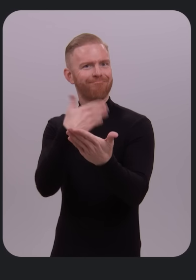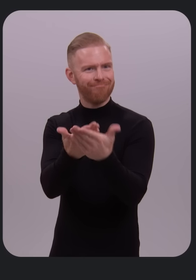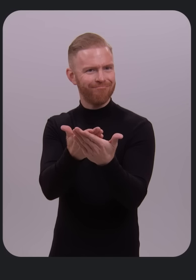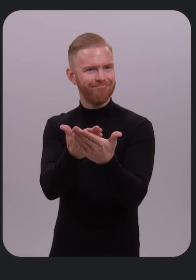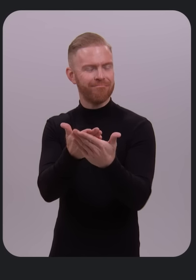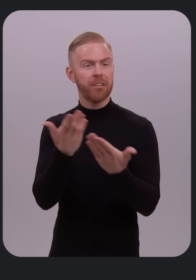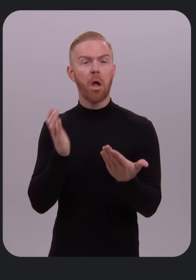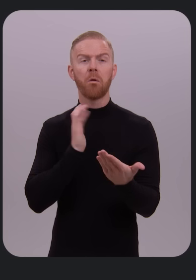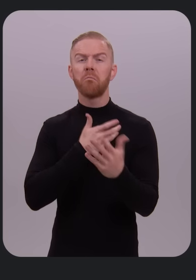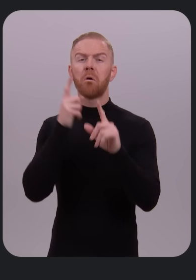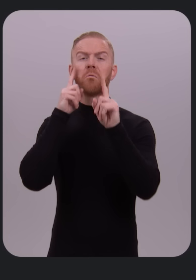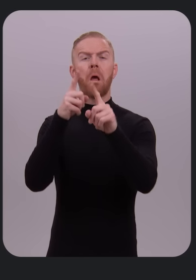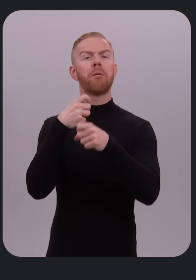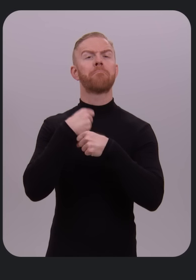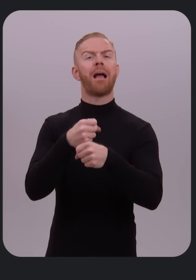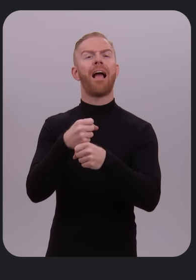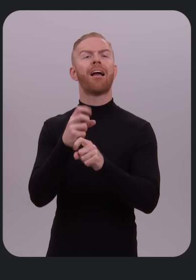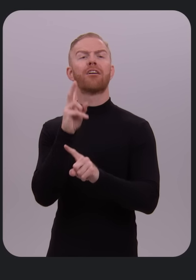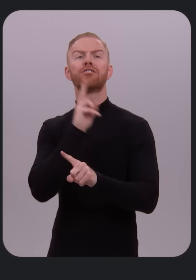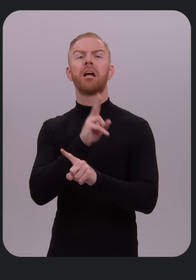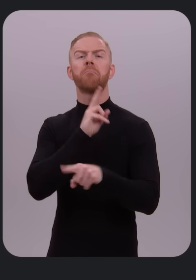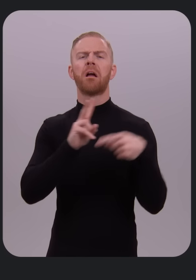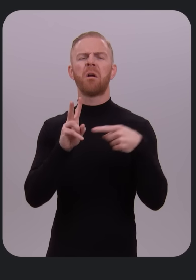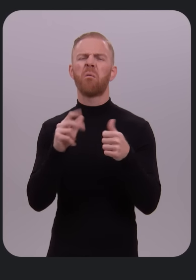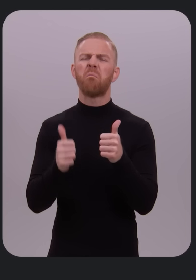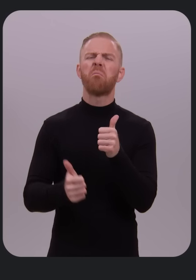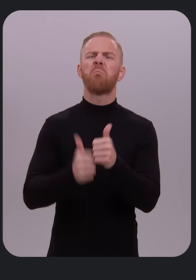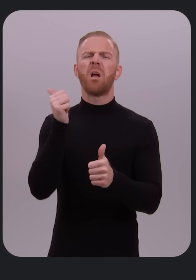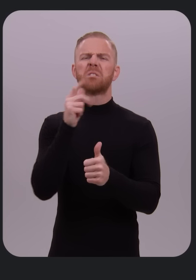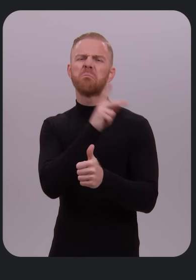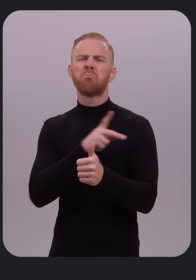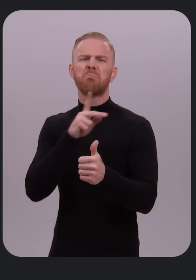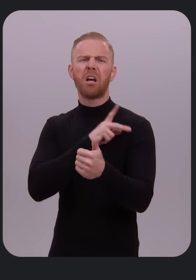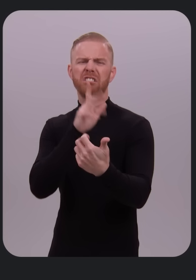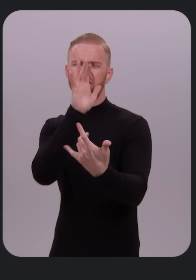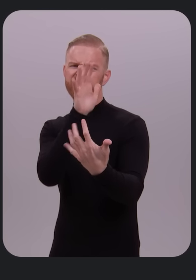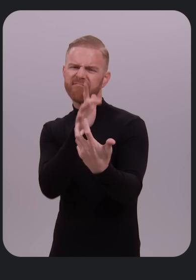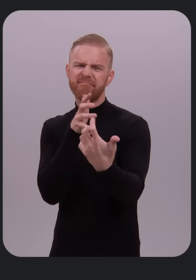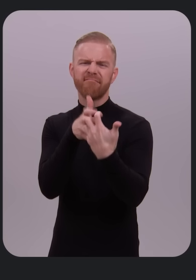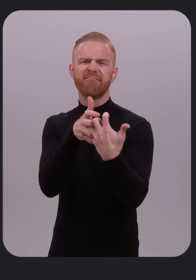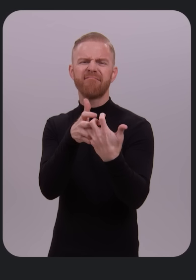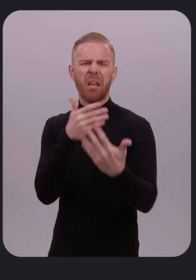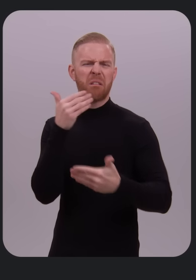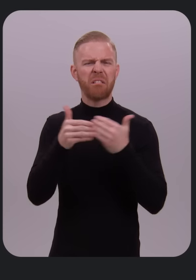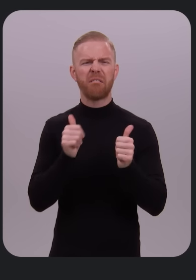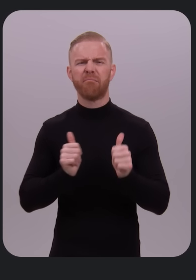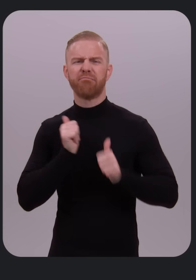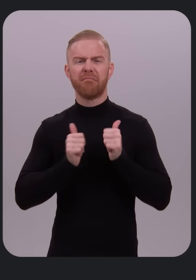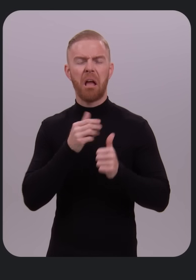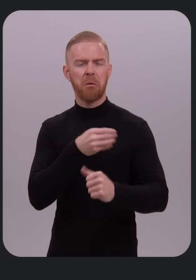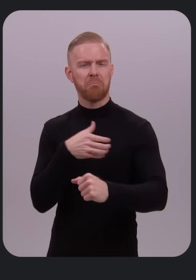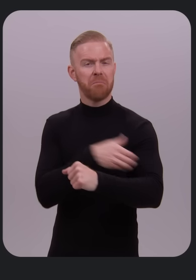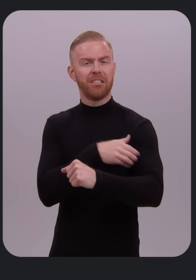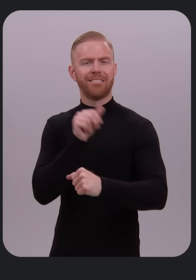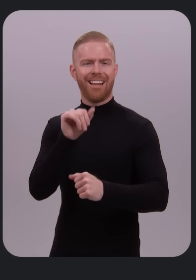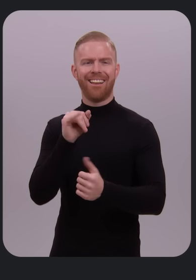Our goal is to make Gemini the most personal, proactive, and powerful AI assistant.